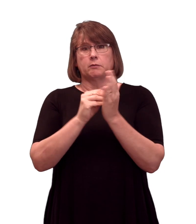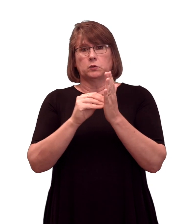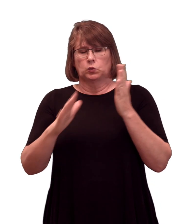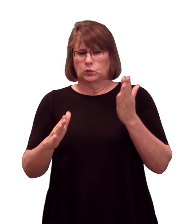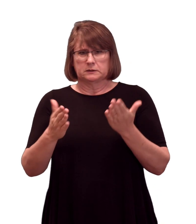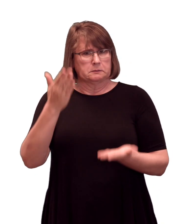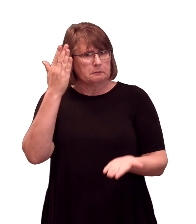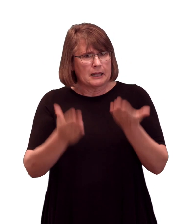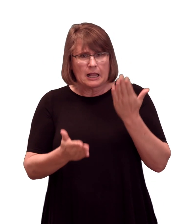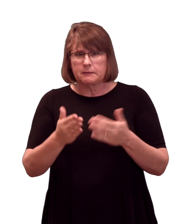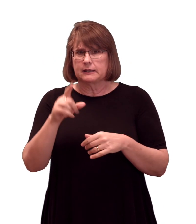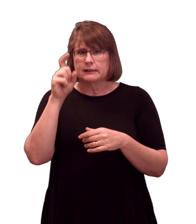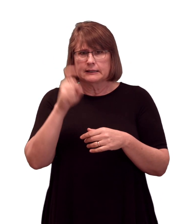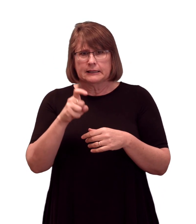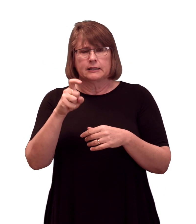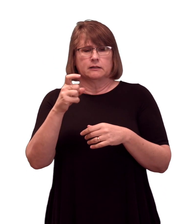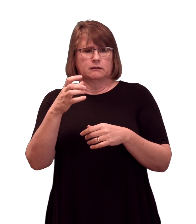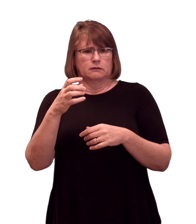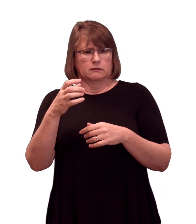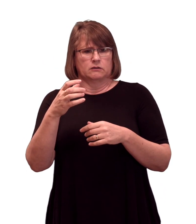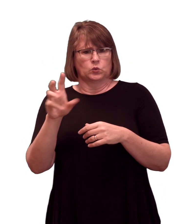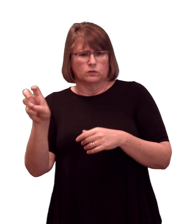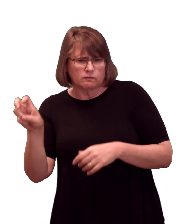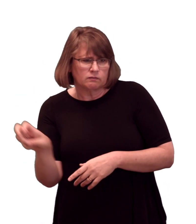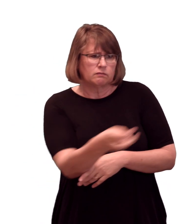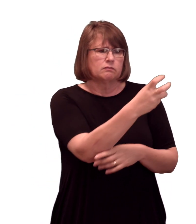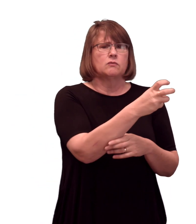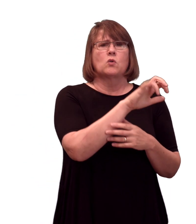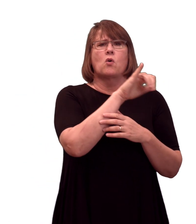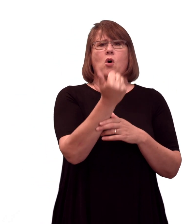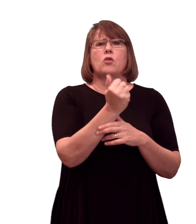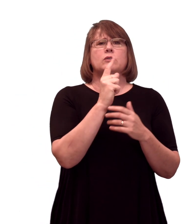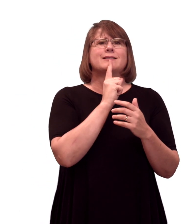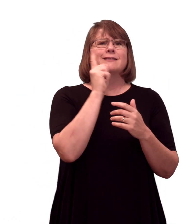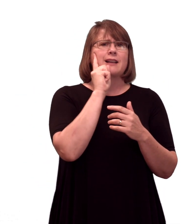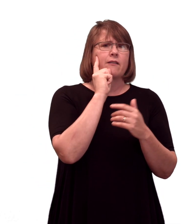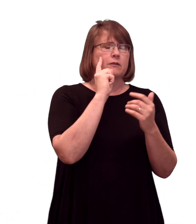Some students may need to be moved to programs